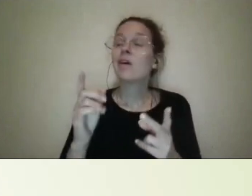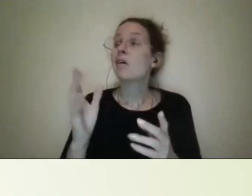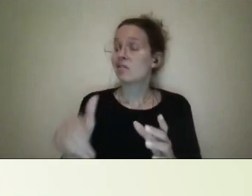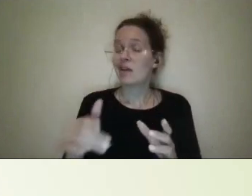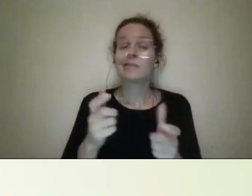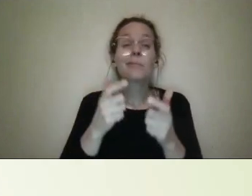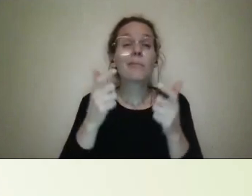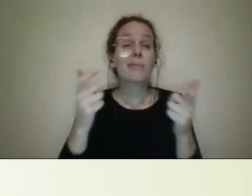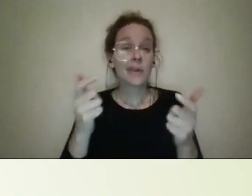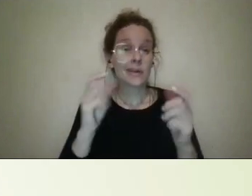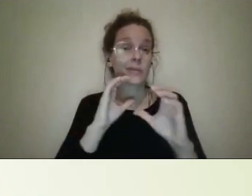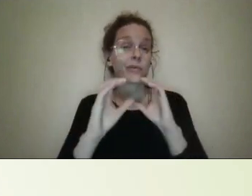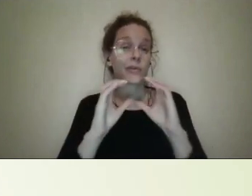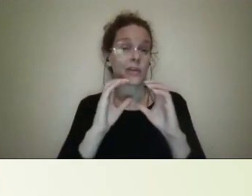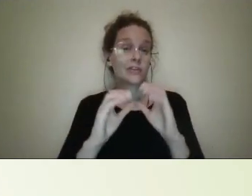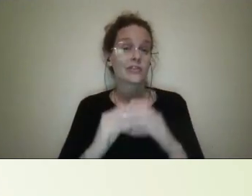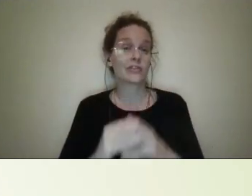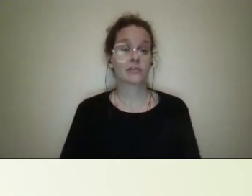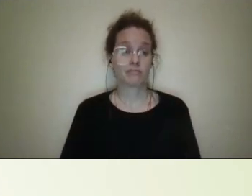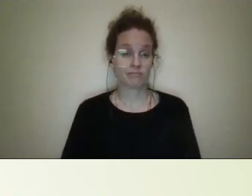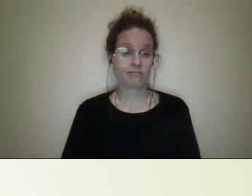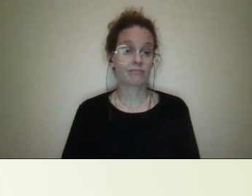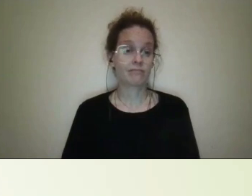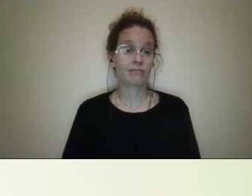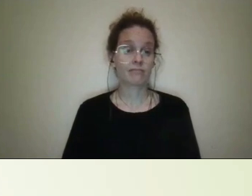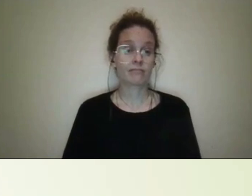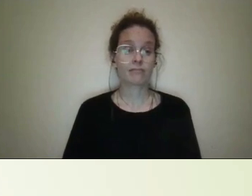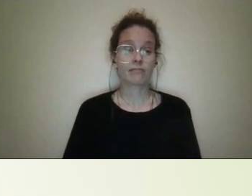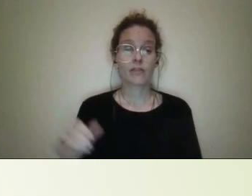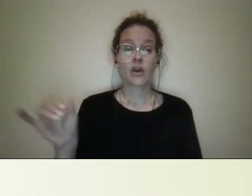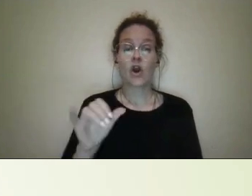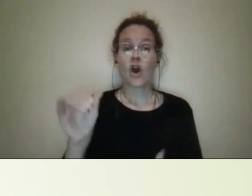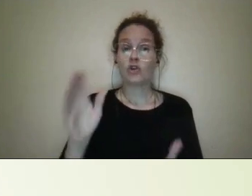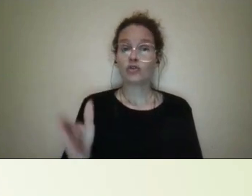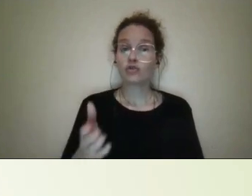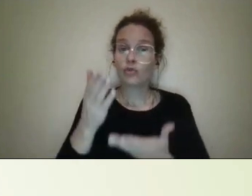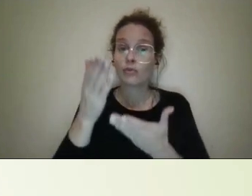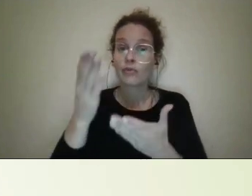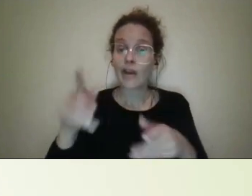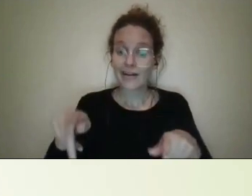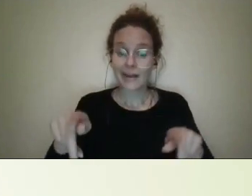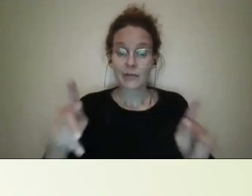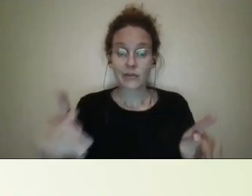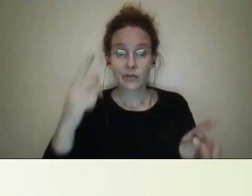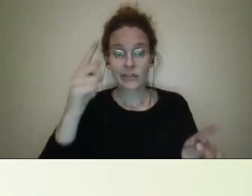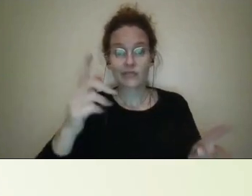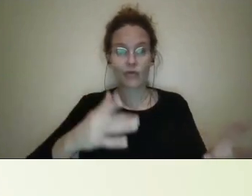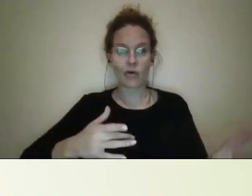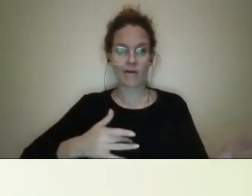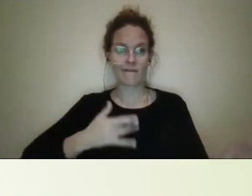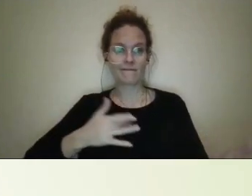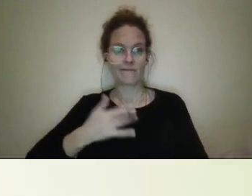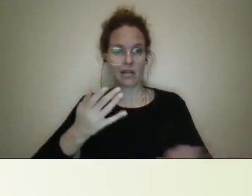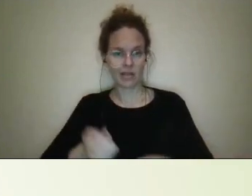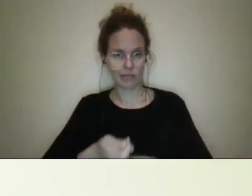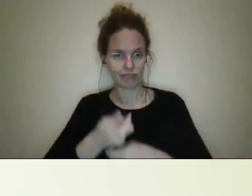We also want to provide opportunities for our child to express their feelings. Right now,